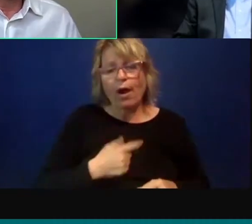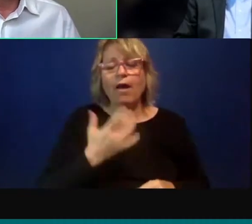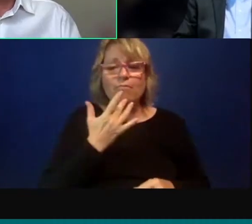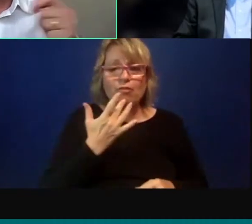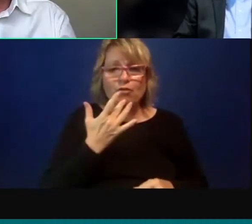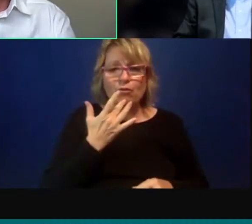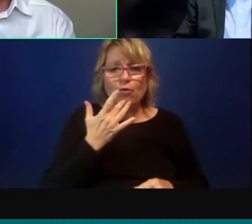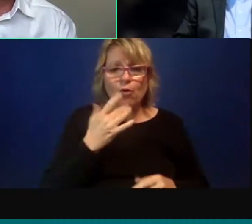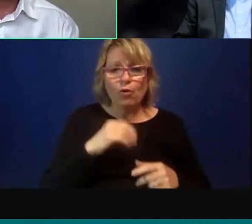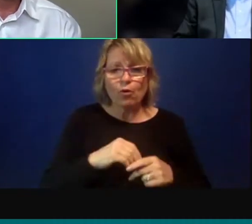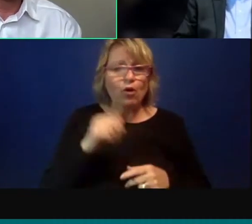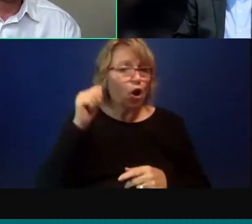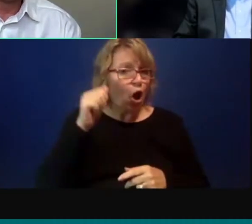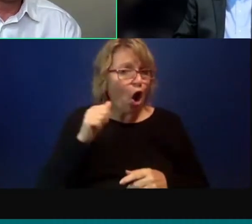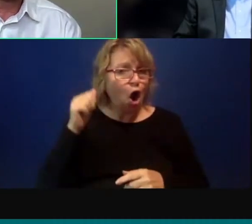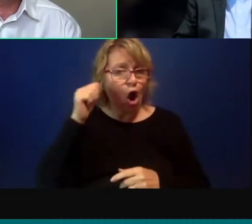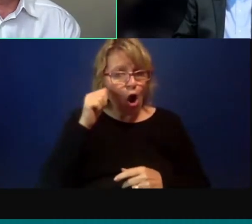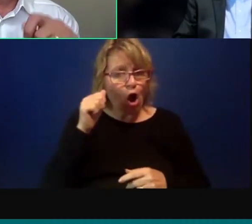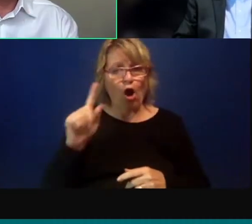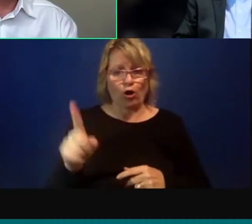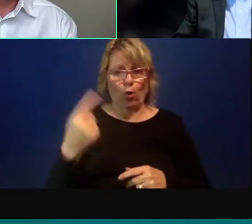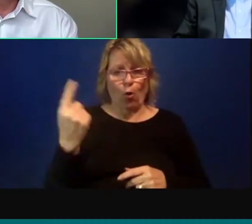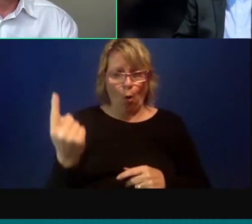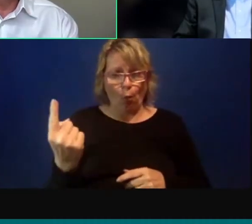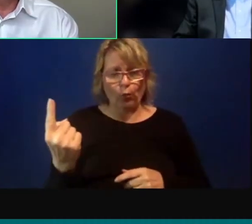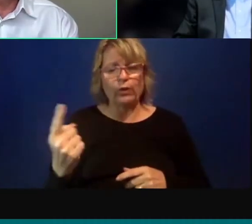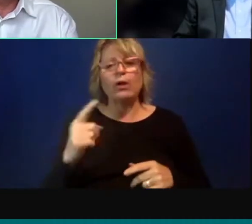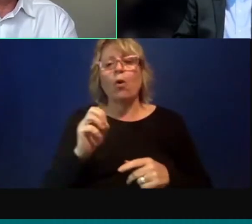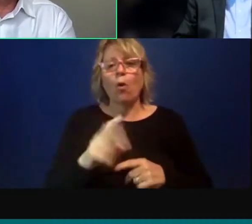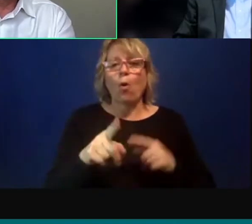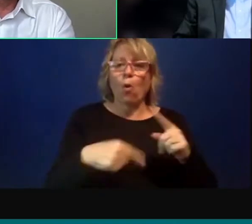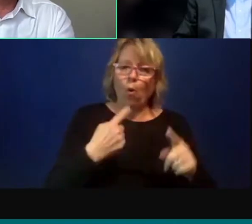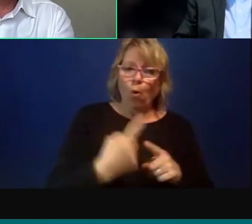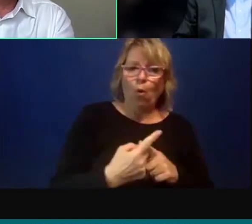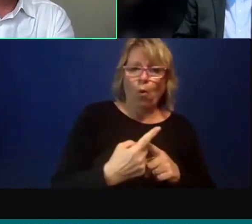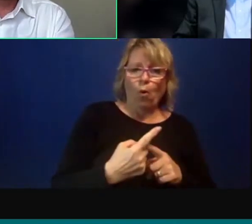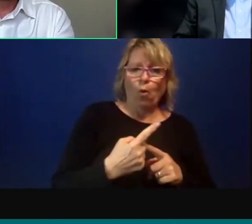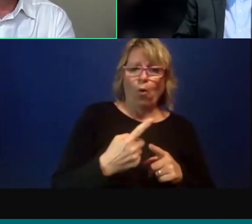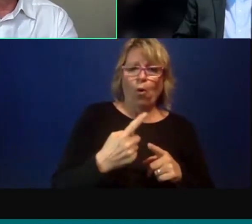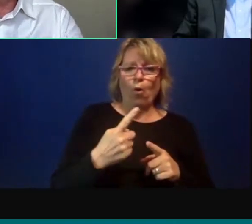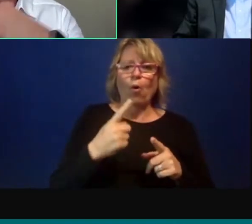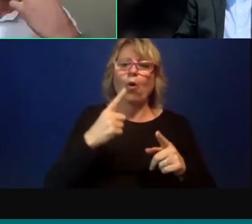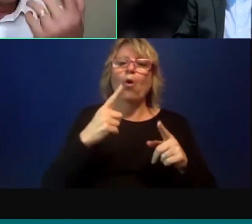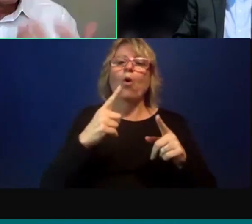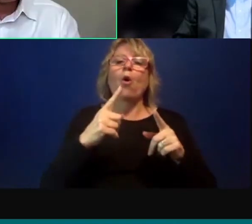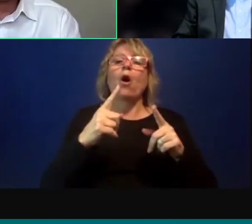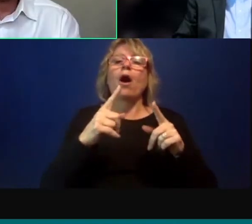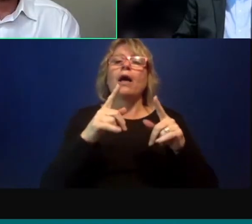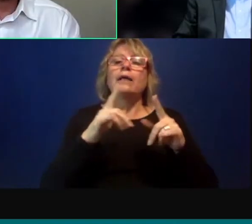to an audio channel only or I'd rather move into an asynchronous chat only with the advantage of